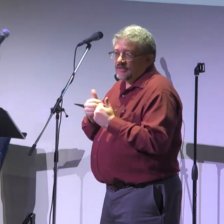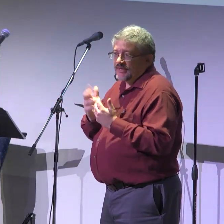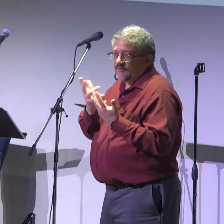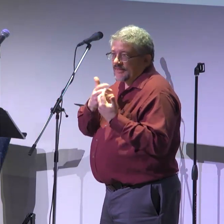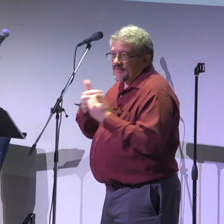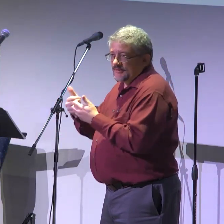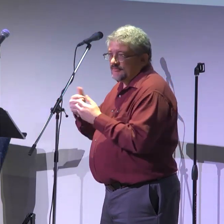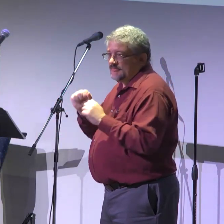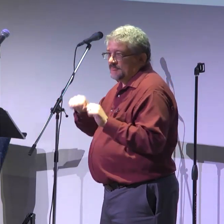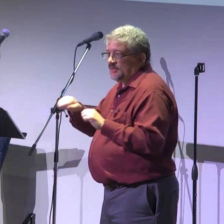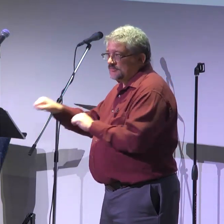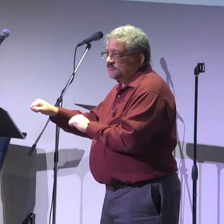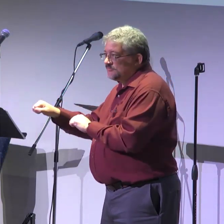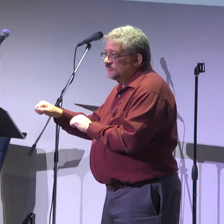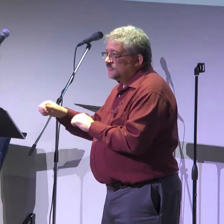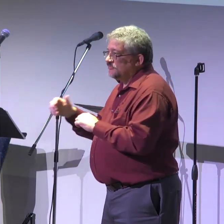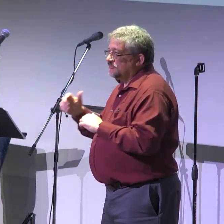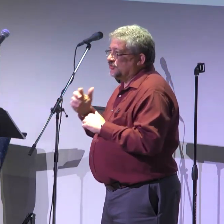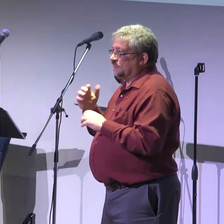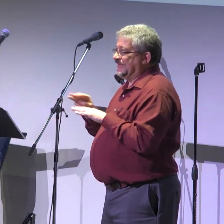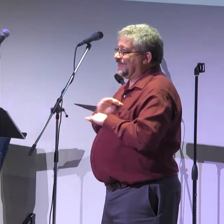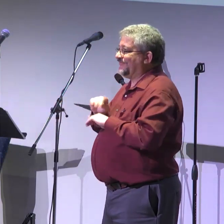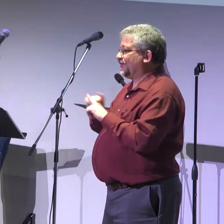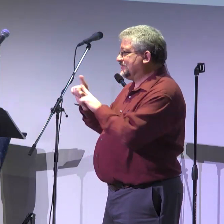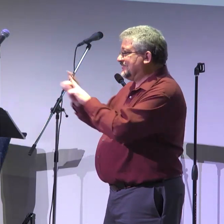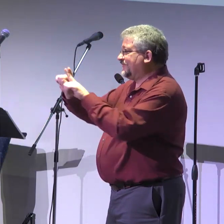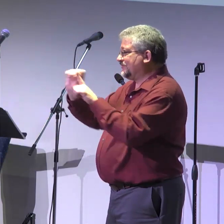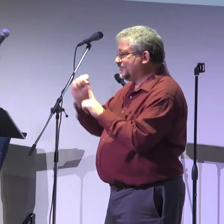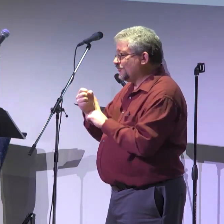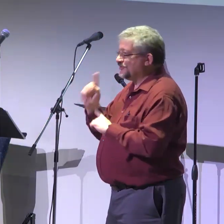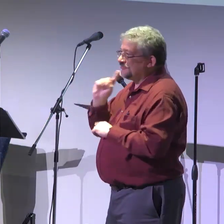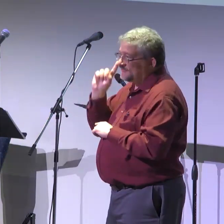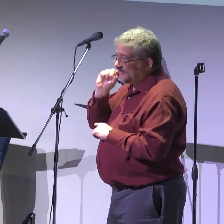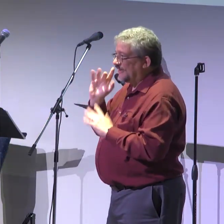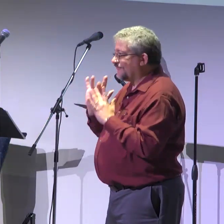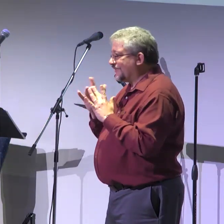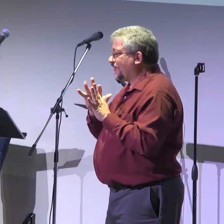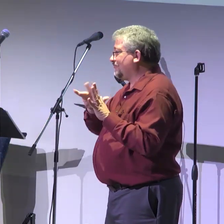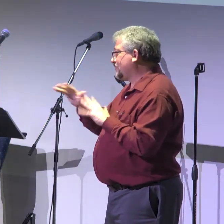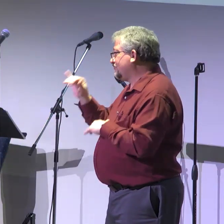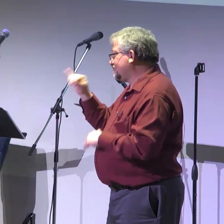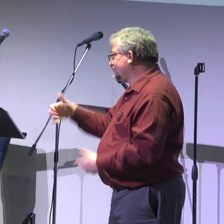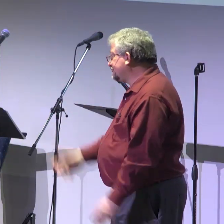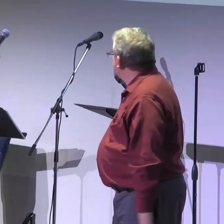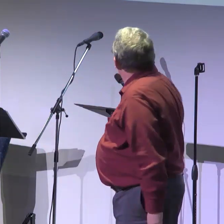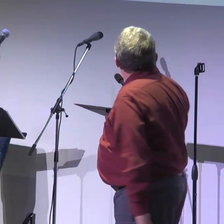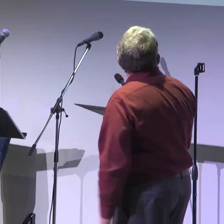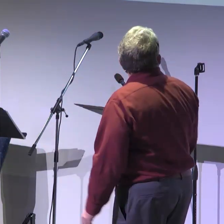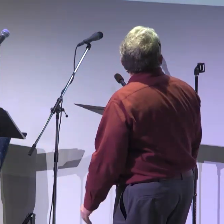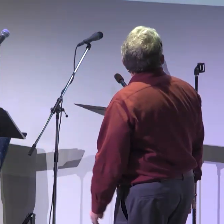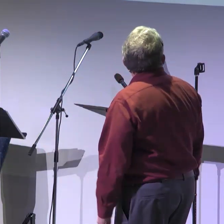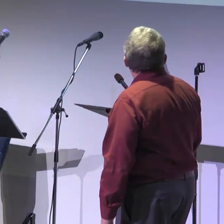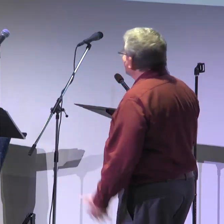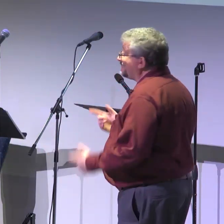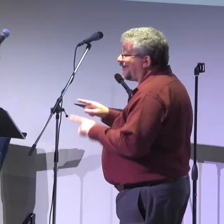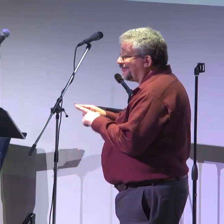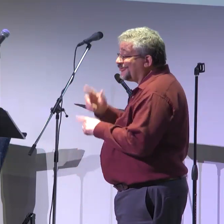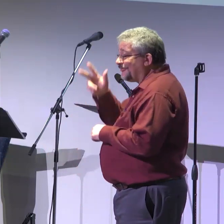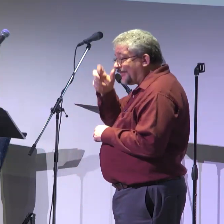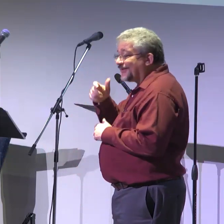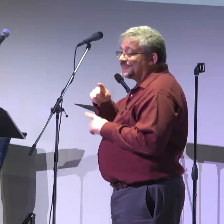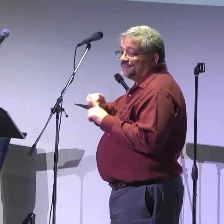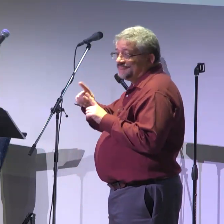So we're looking into options for doing that sort of thing as well to satisfy the needs of different situations where deaf communities have various levels of internet connectivity available.